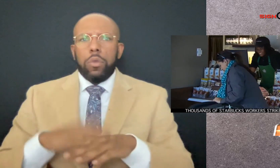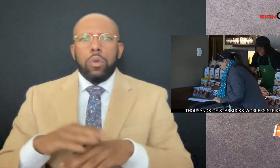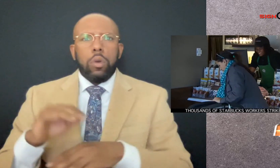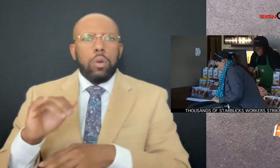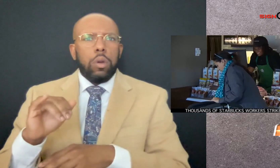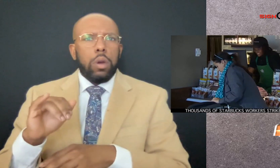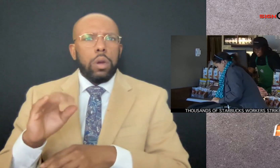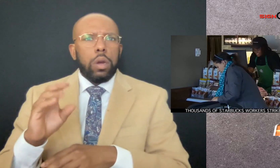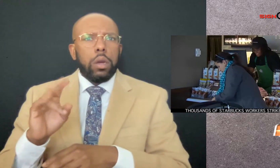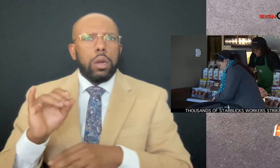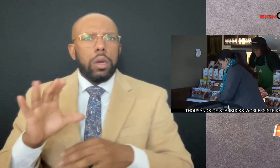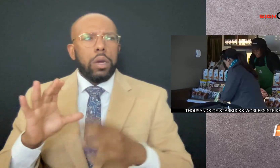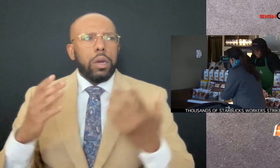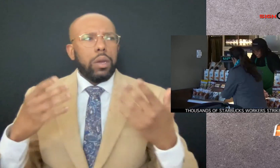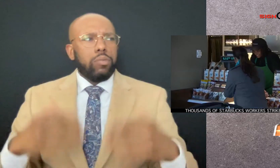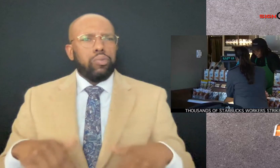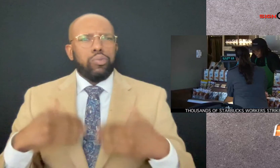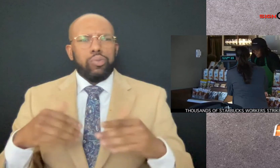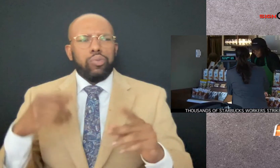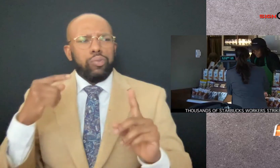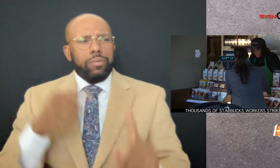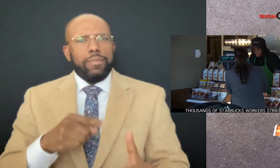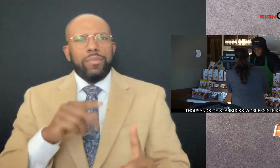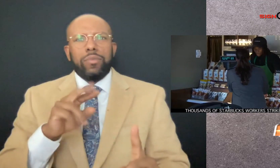This also comes on the iconic red cup day.